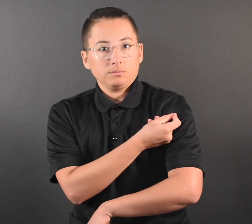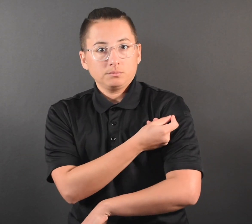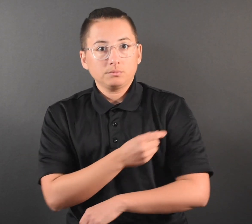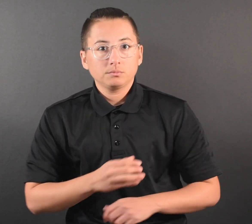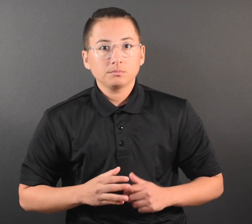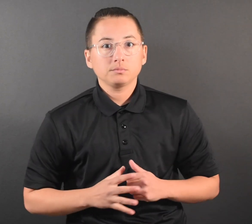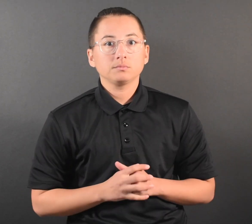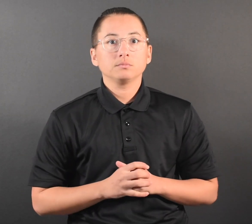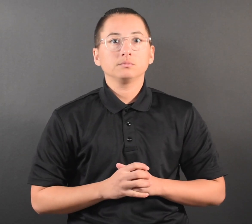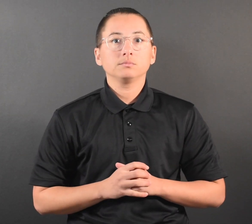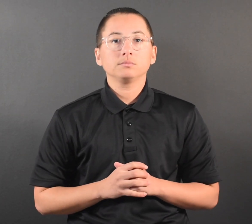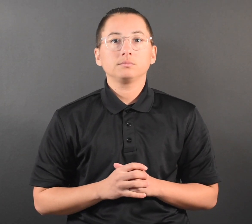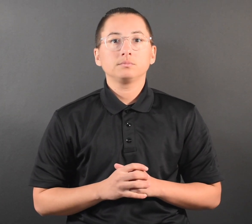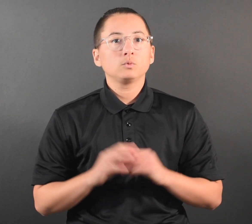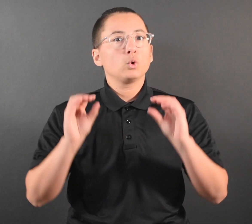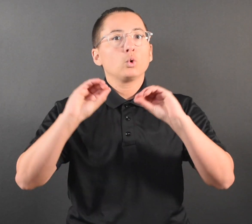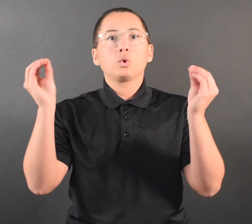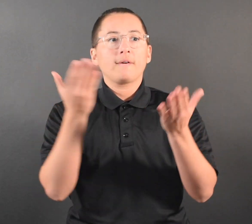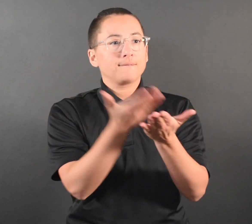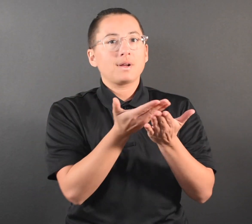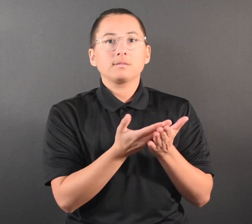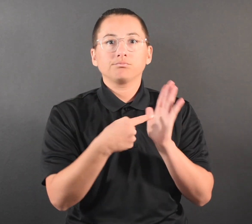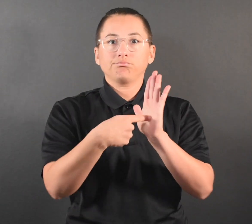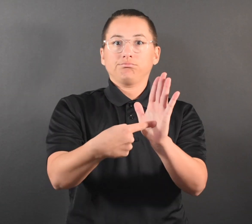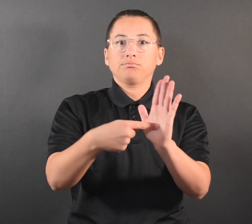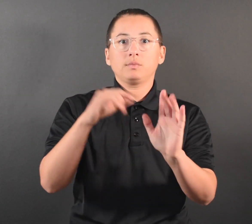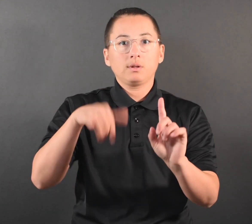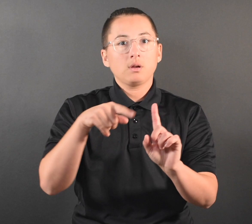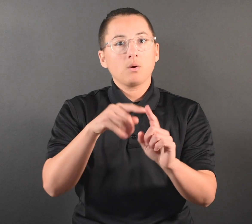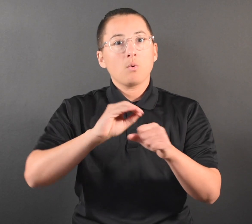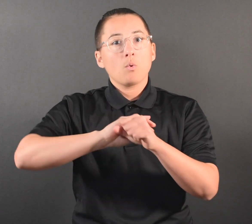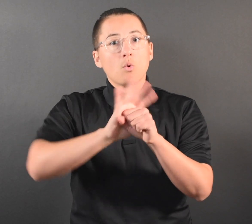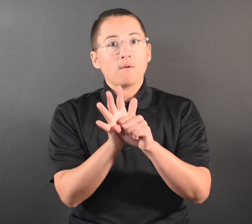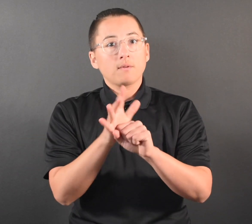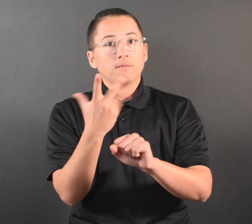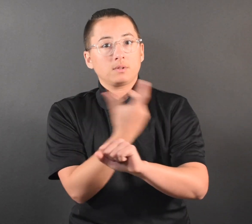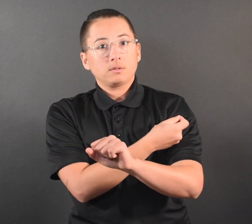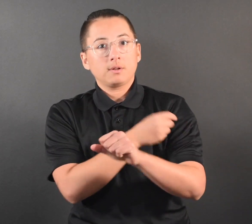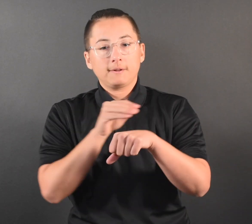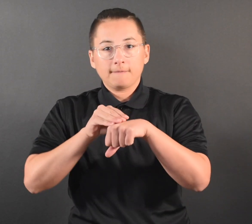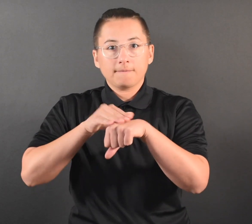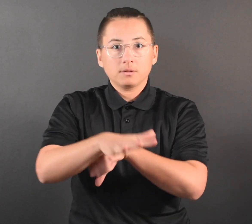• There is no evidence that any of the COVID-19 vaccines affect future fertility.